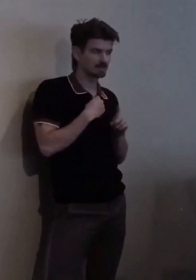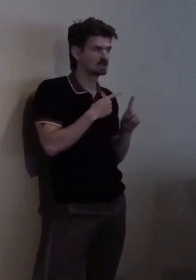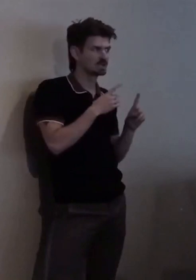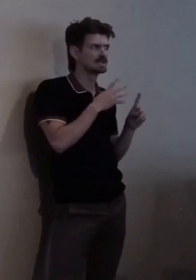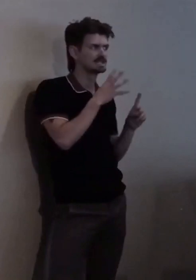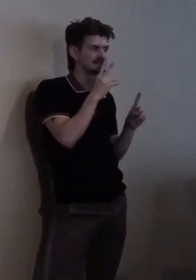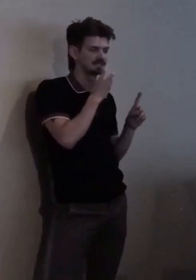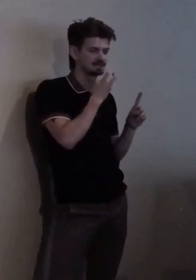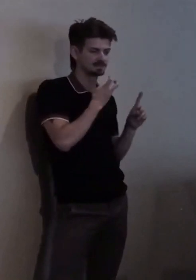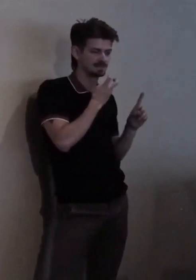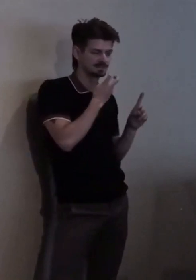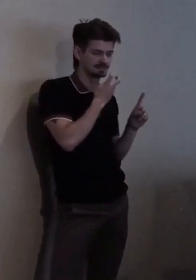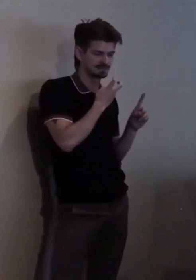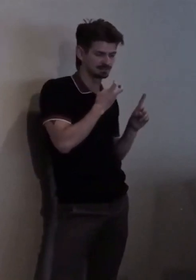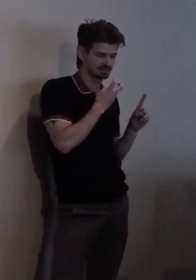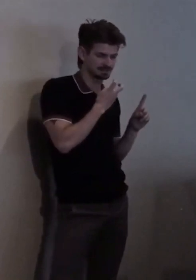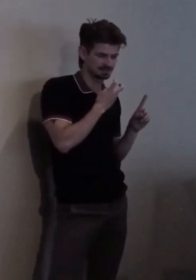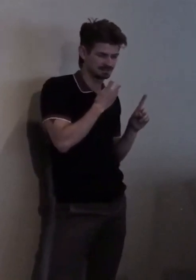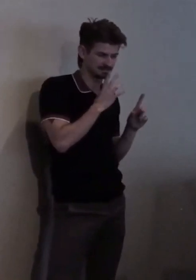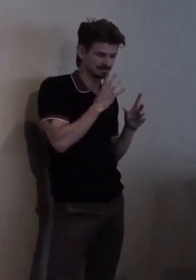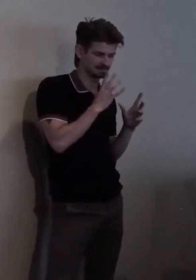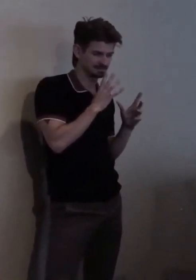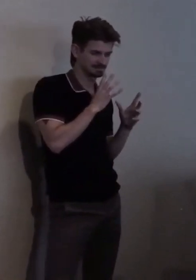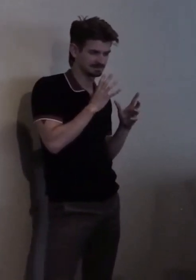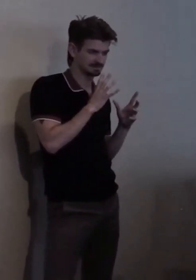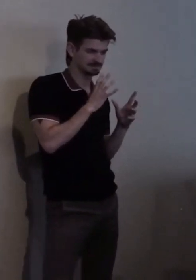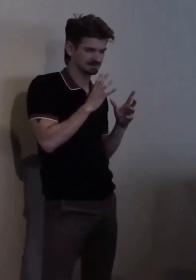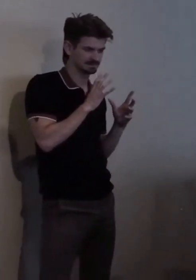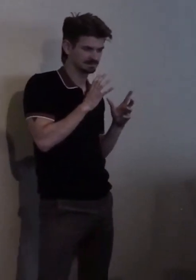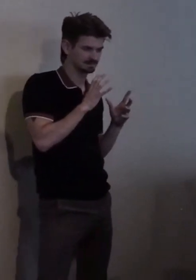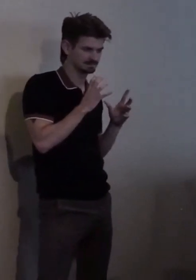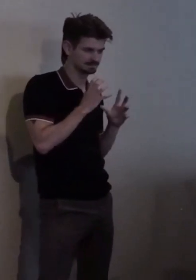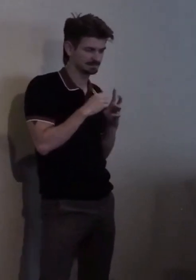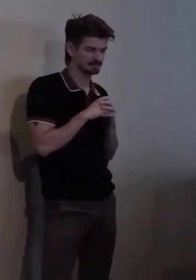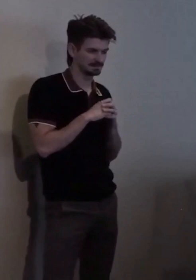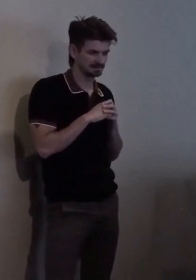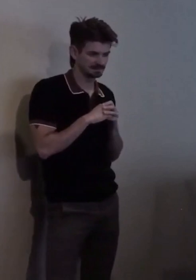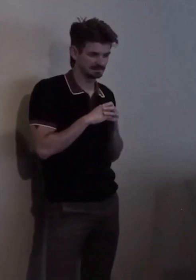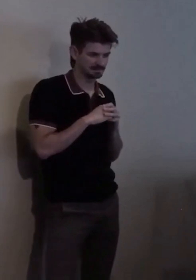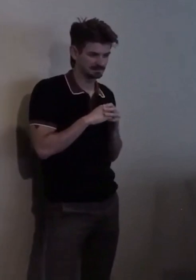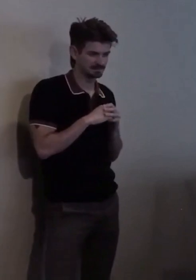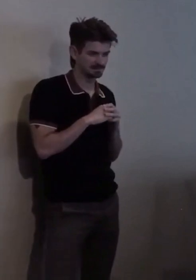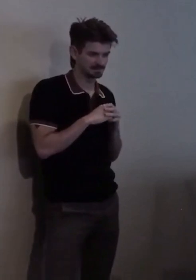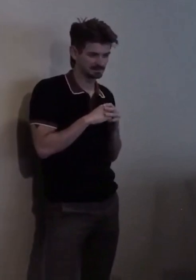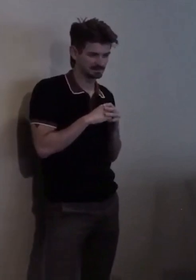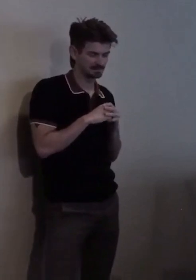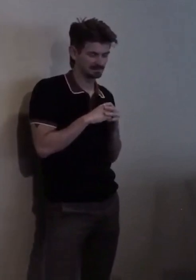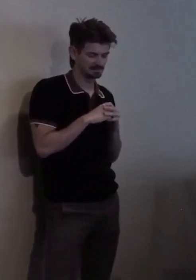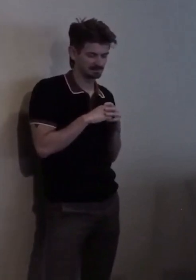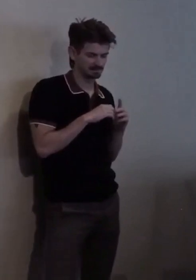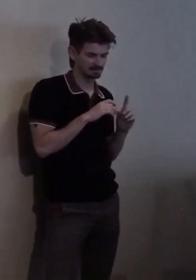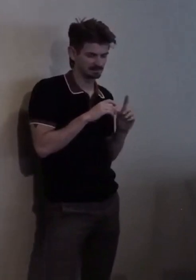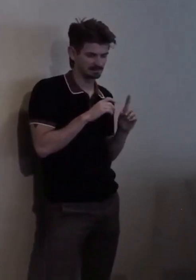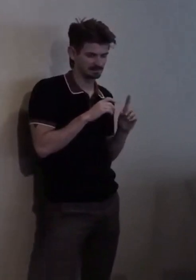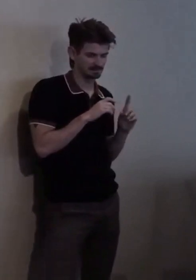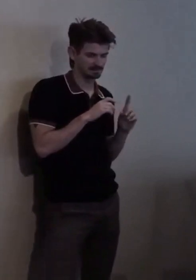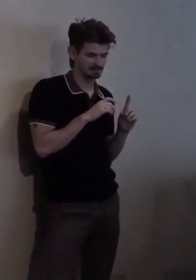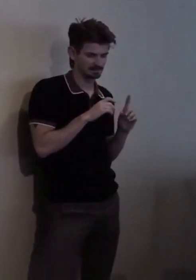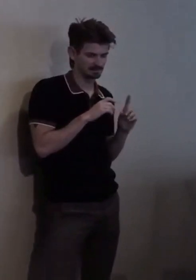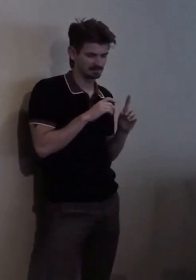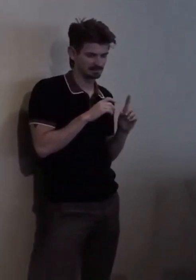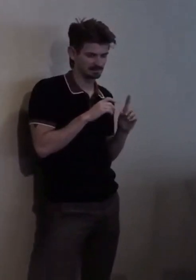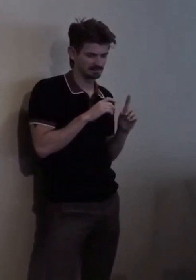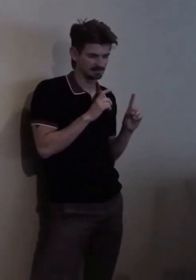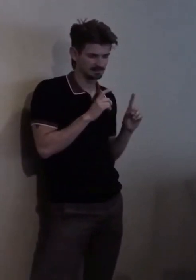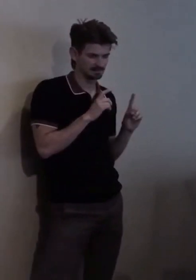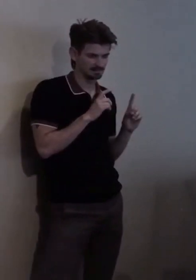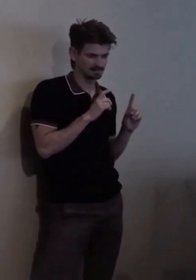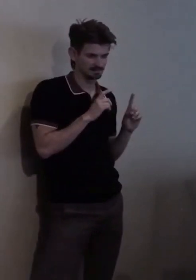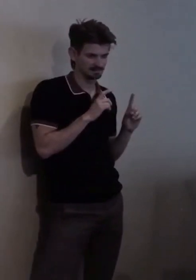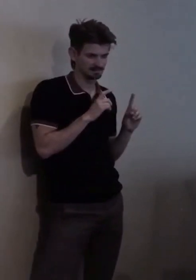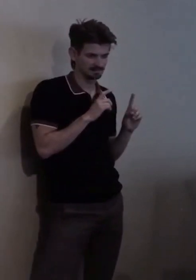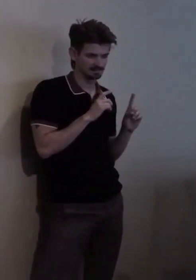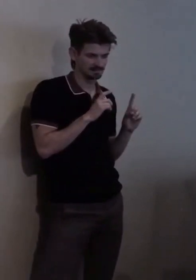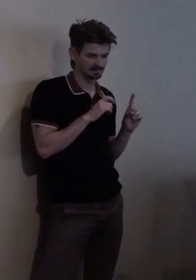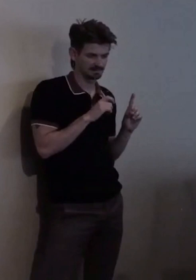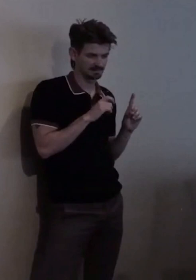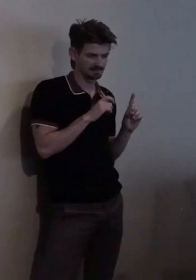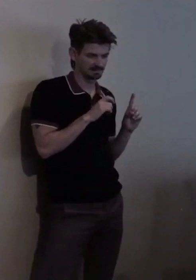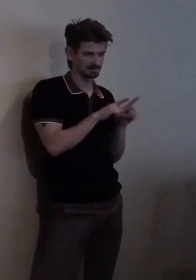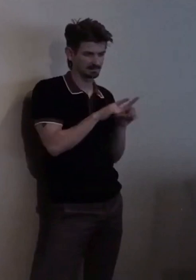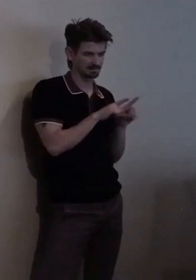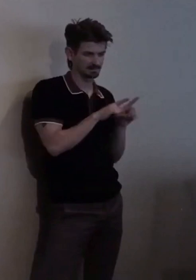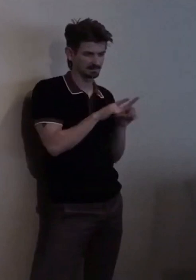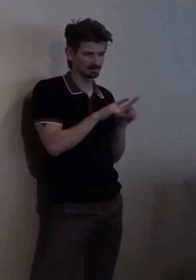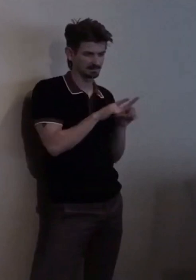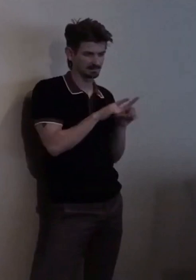and needed... Uhm... Help with activities of daily living and also used a wheelchair. Because of this,